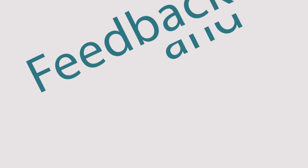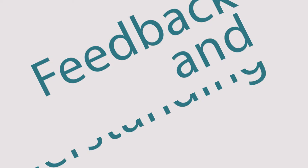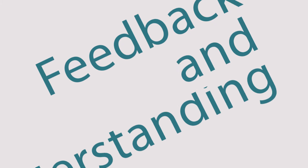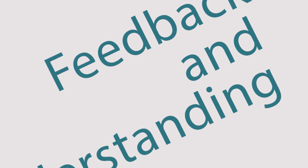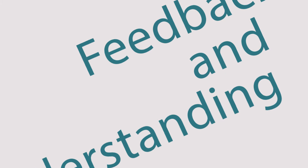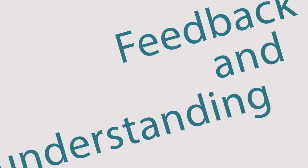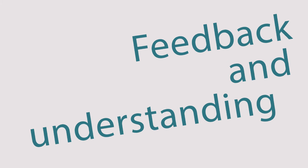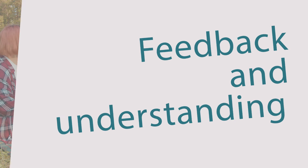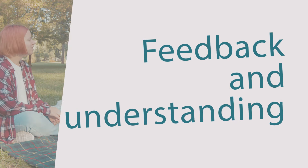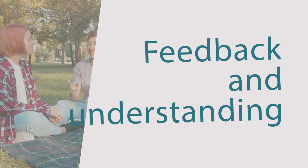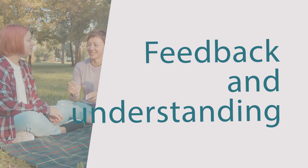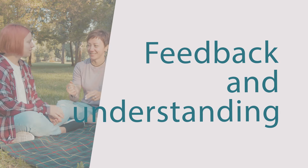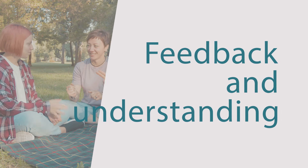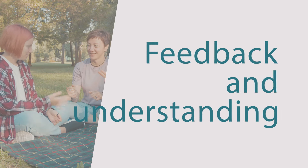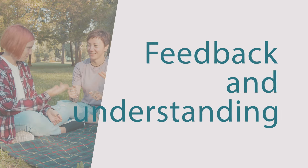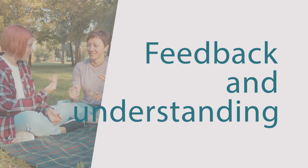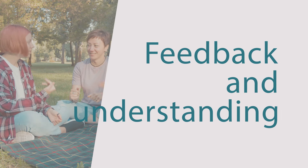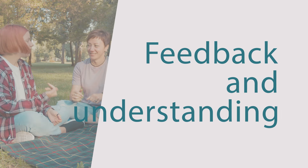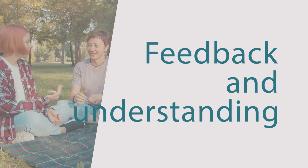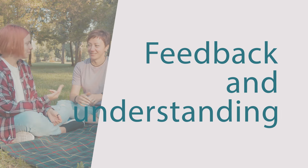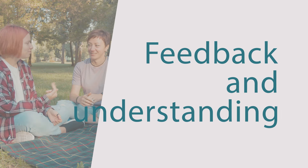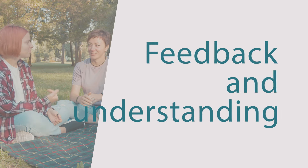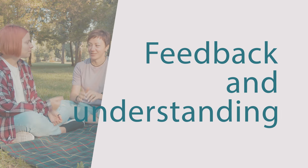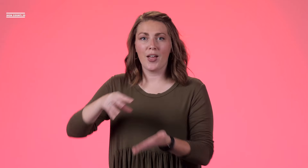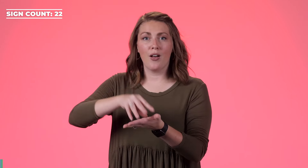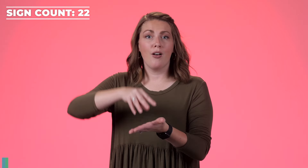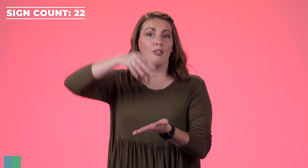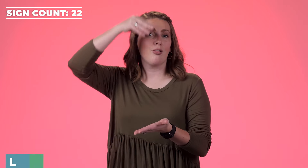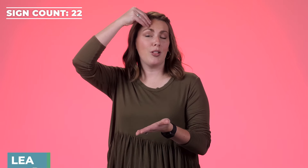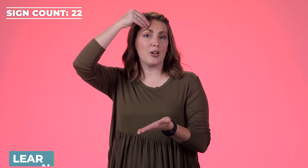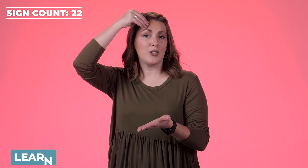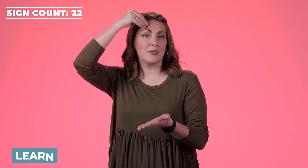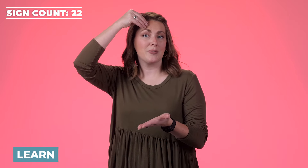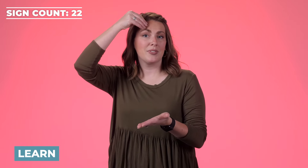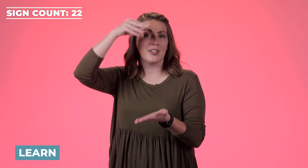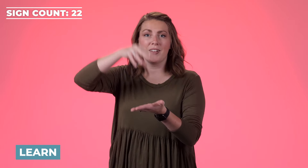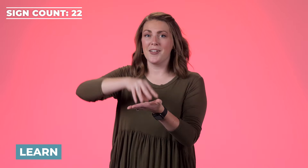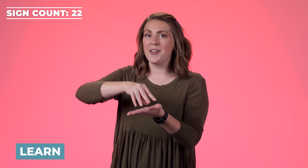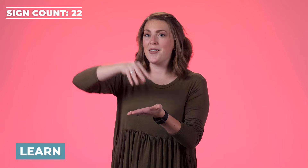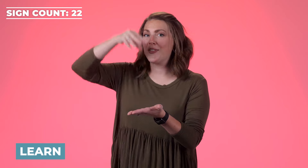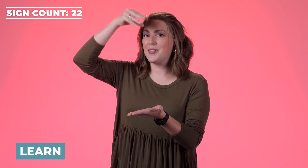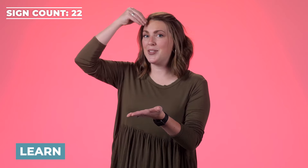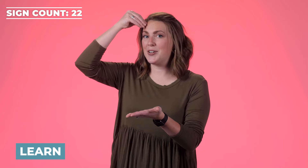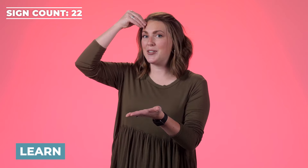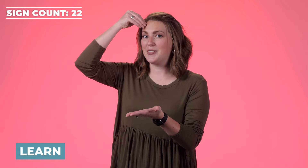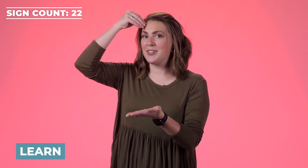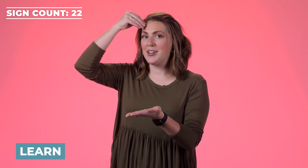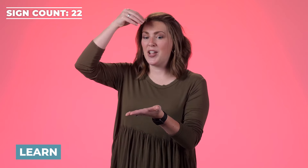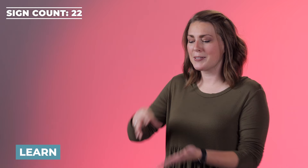Now to feedback and understanding. Learn, learn.